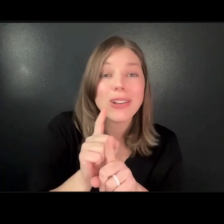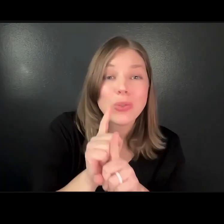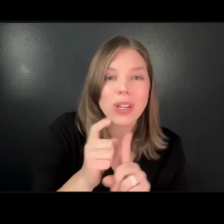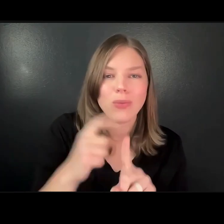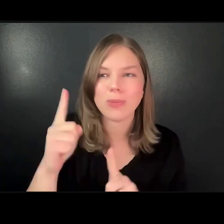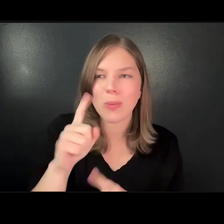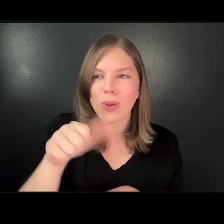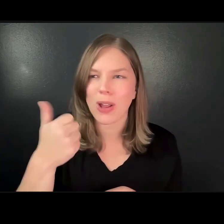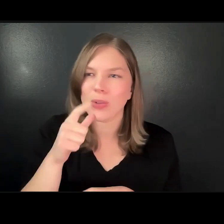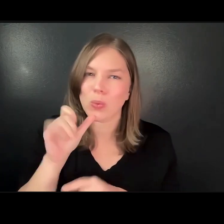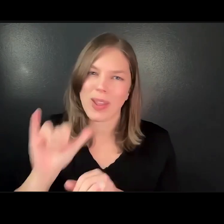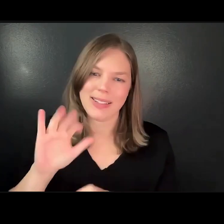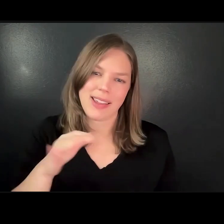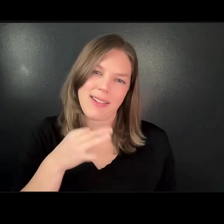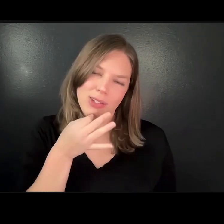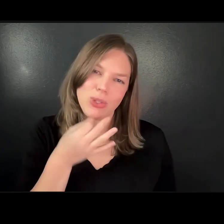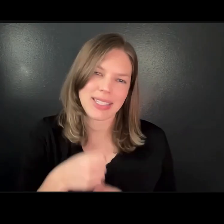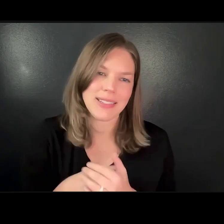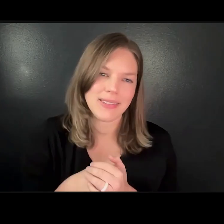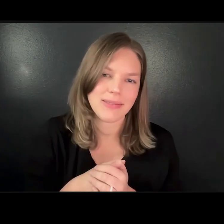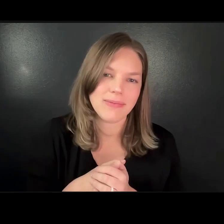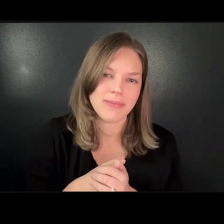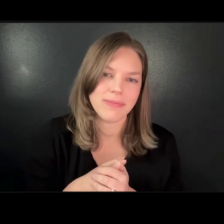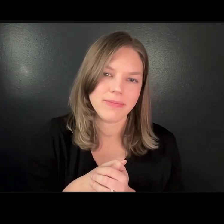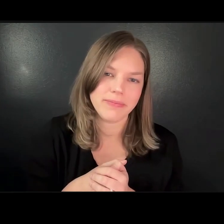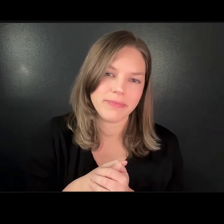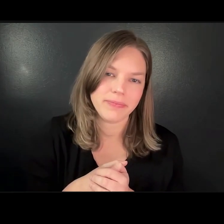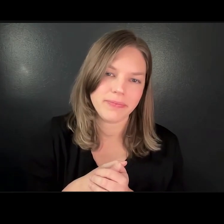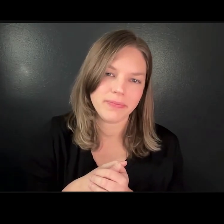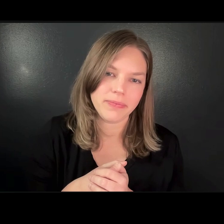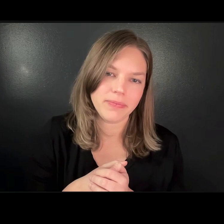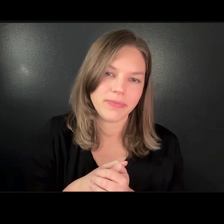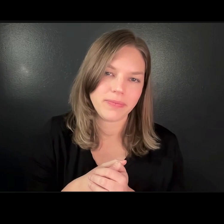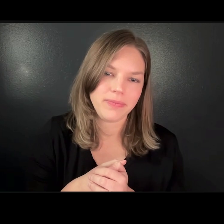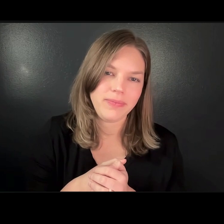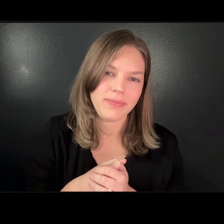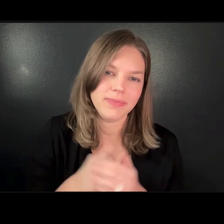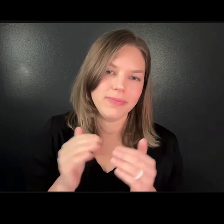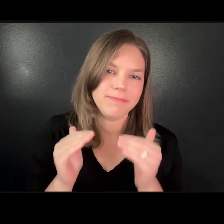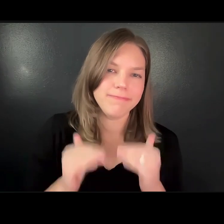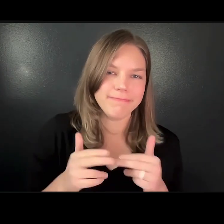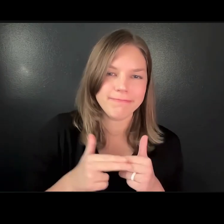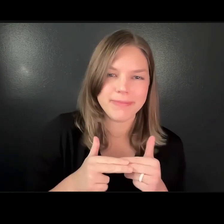or mentoring from someone who has this expertise. Next slide.